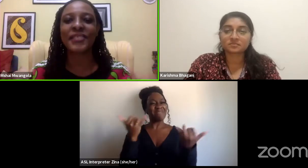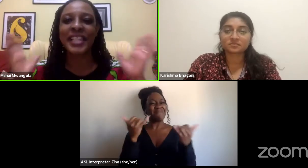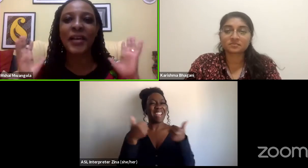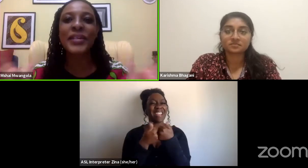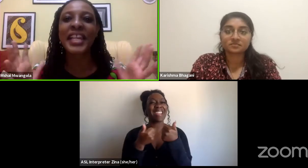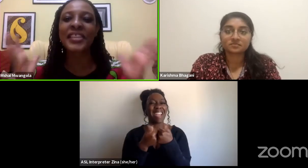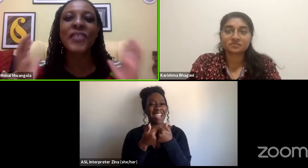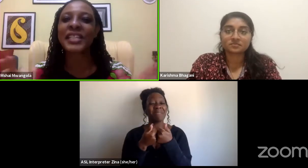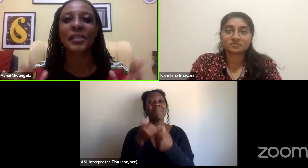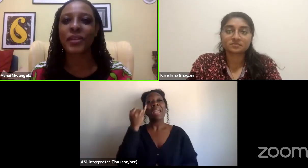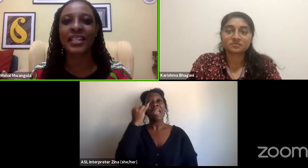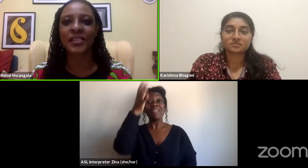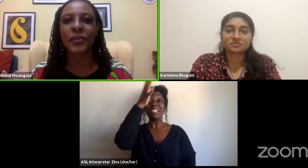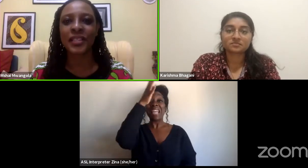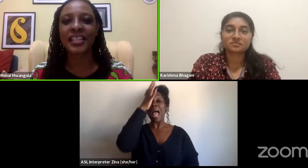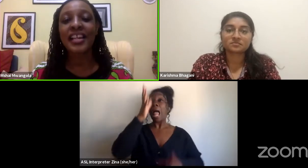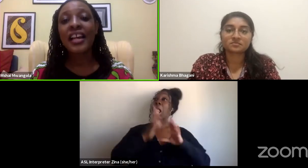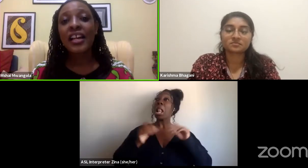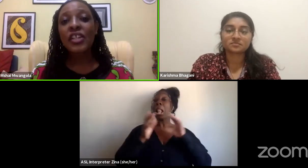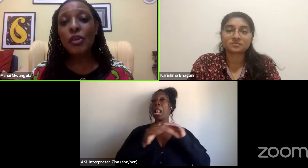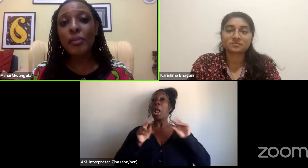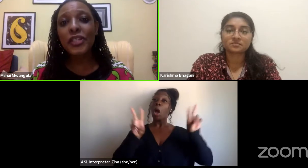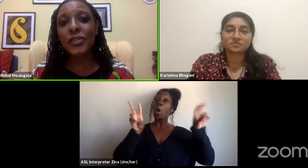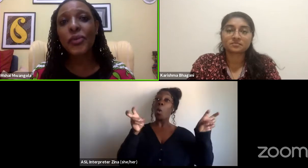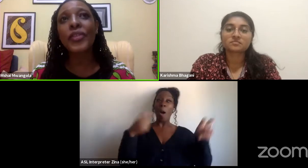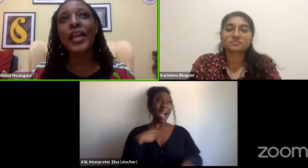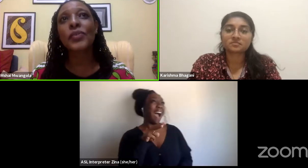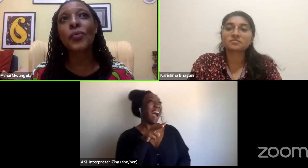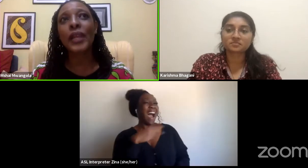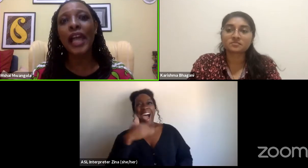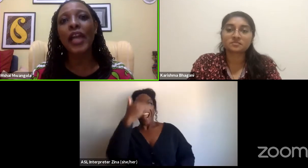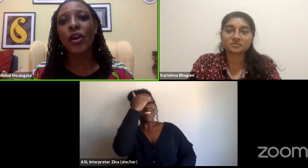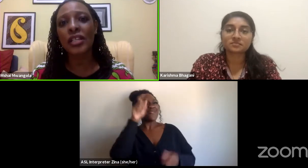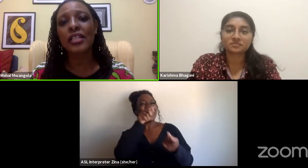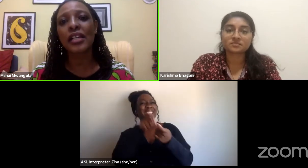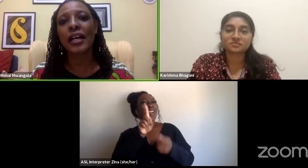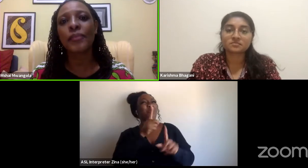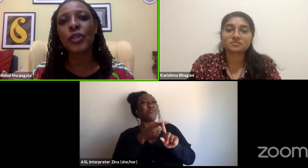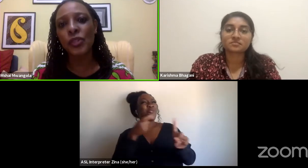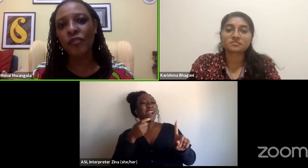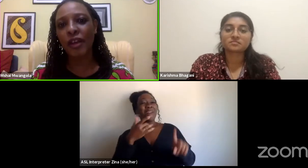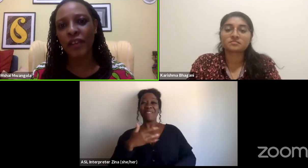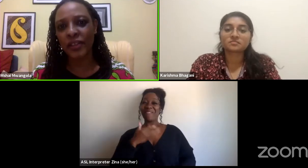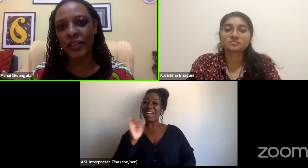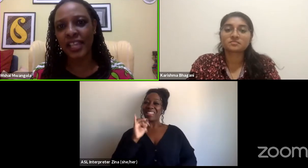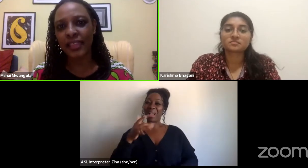It was like winning the greatest prize in the world, so much so that when I got news of my father's death,